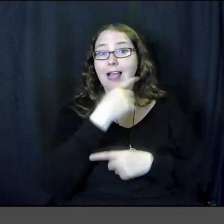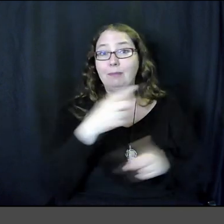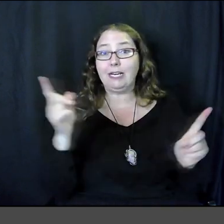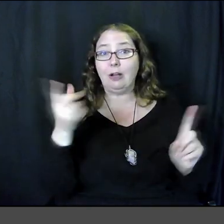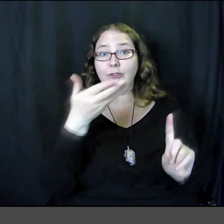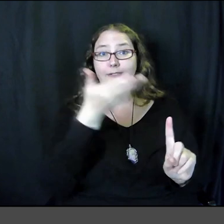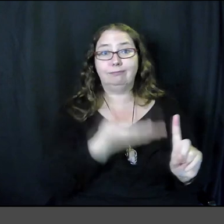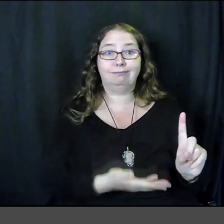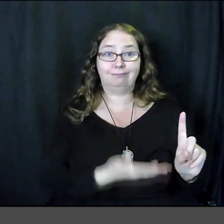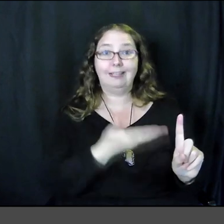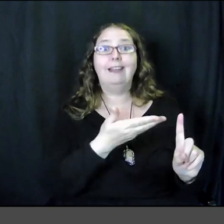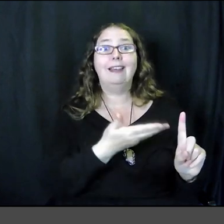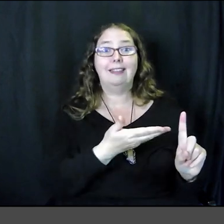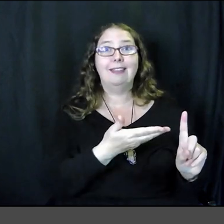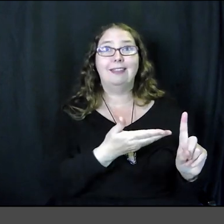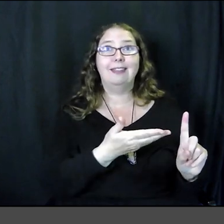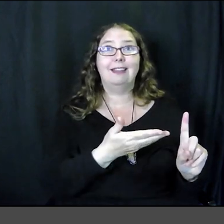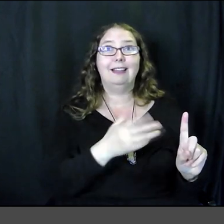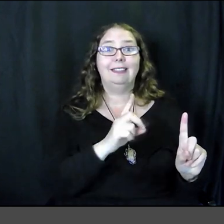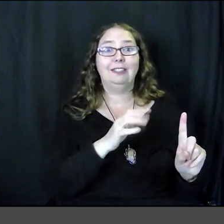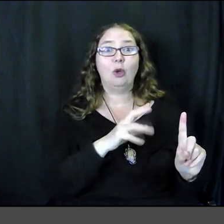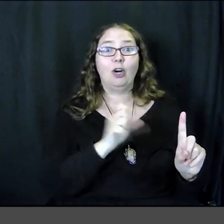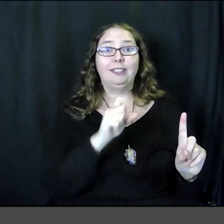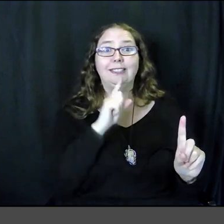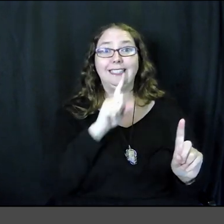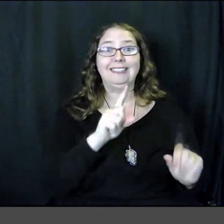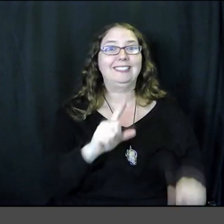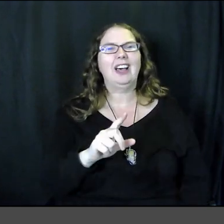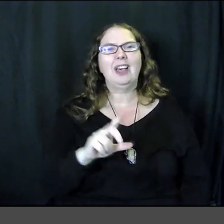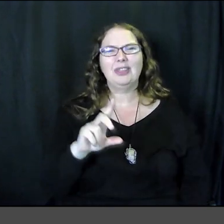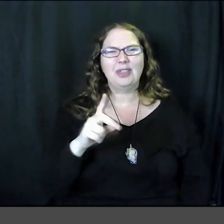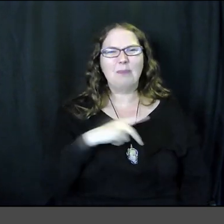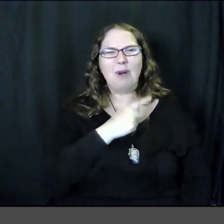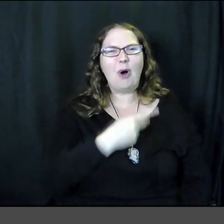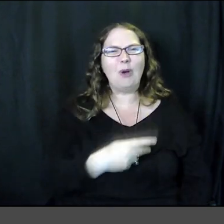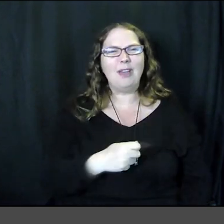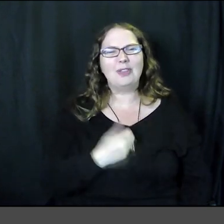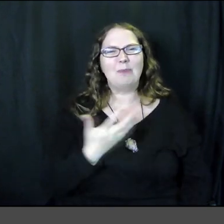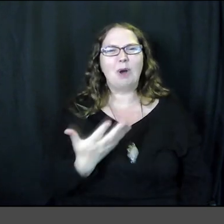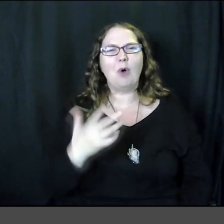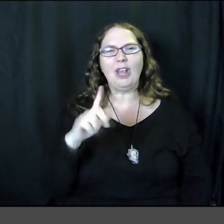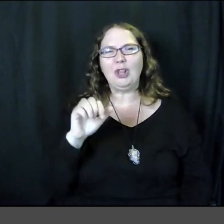LAUREATE OF KINGS COUNTY. BEAUTIFUL.